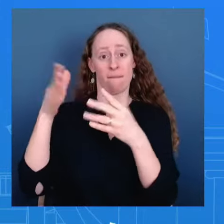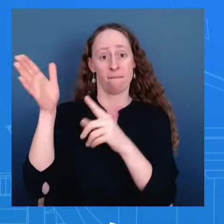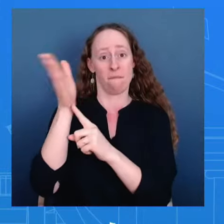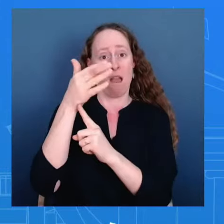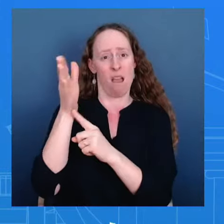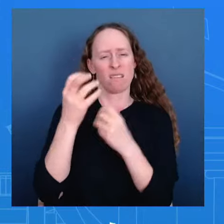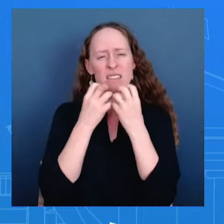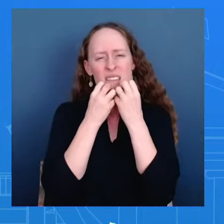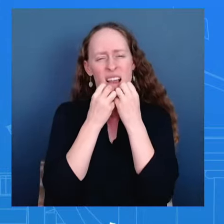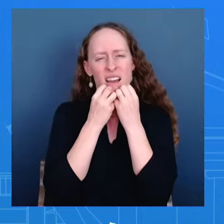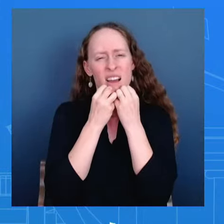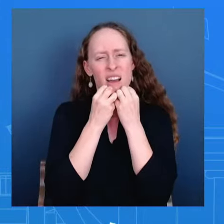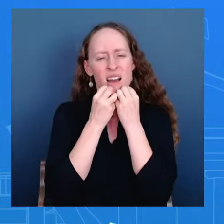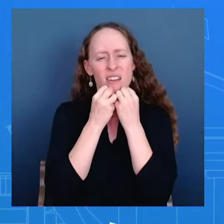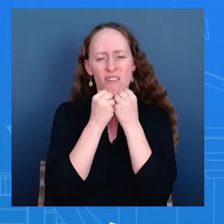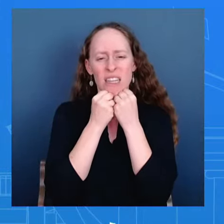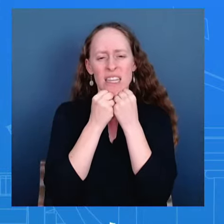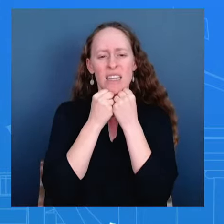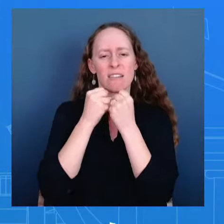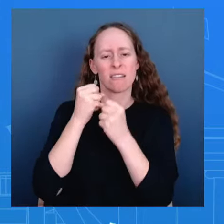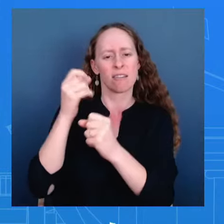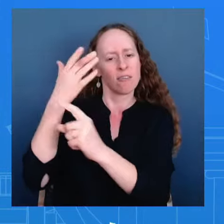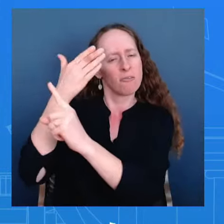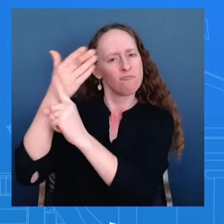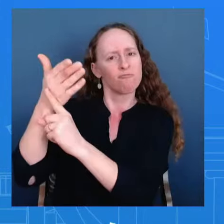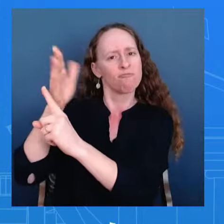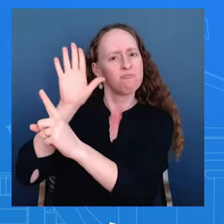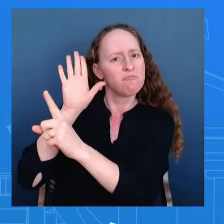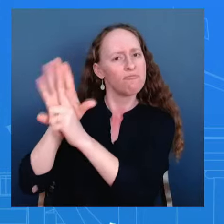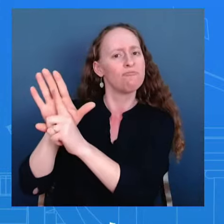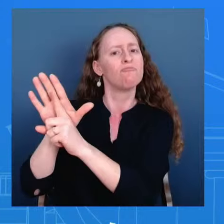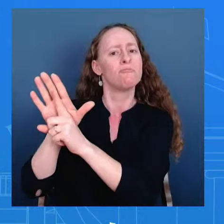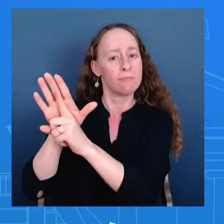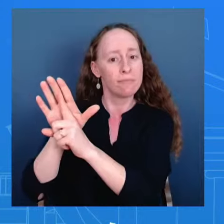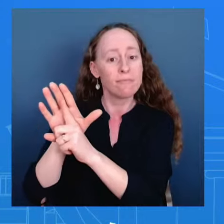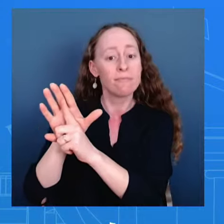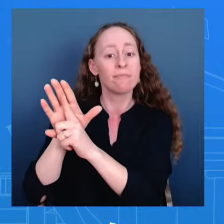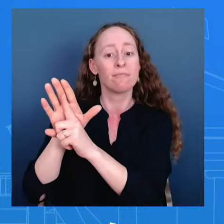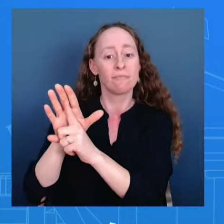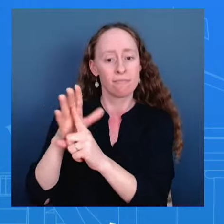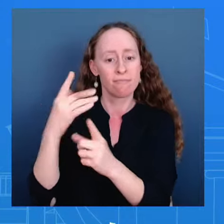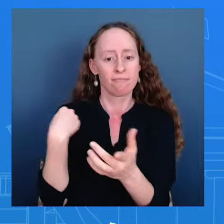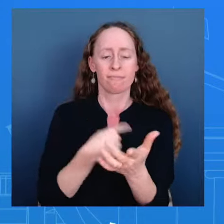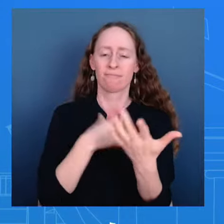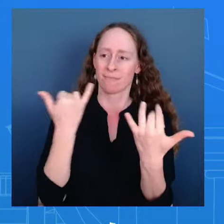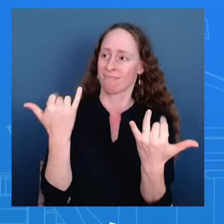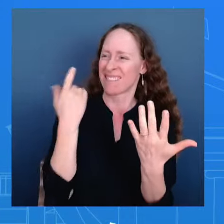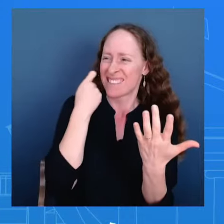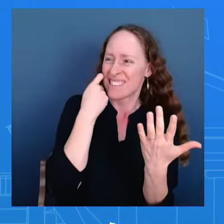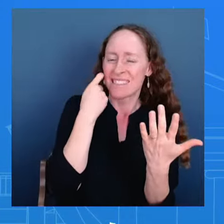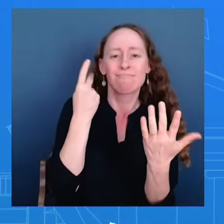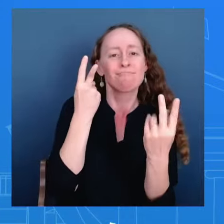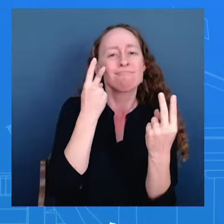We just honored veterans who obviously lost their lives.